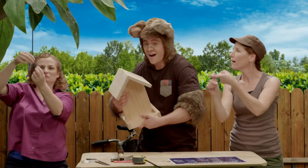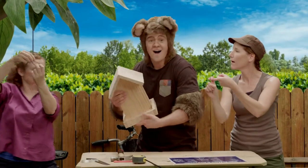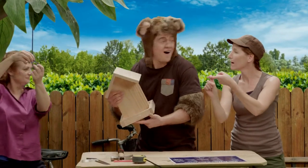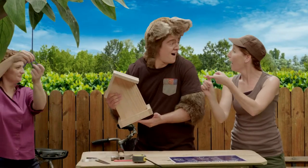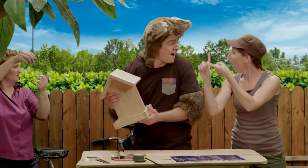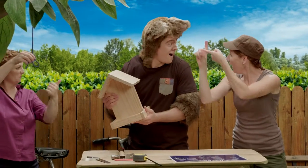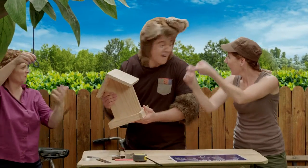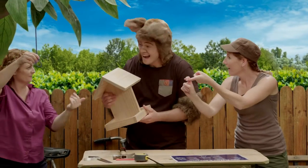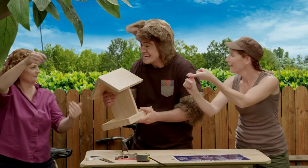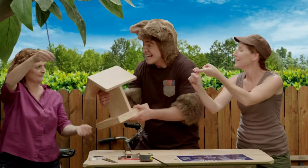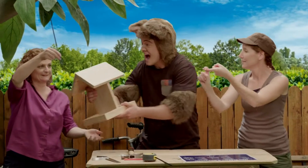You hook it on now, Possum.